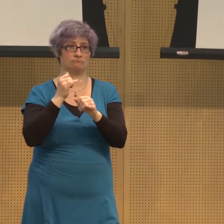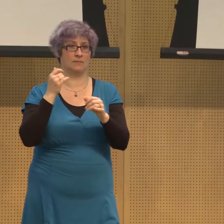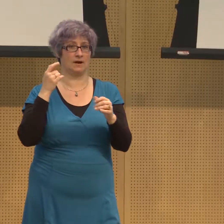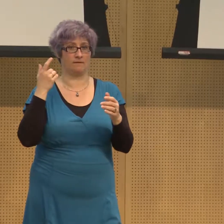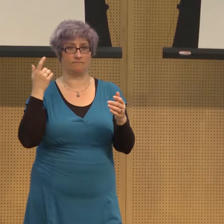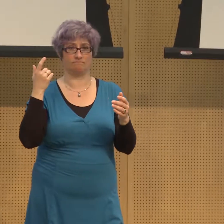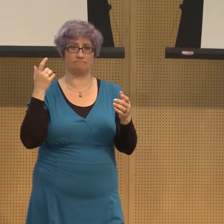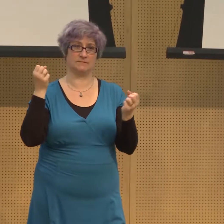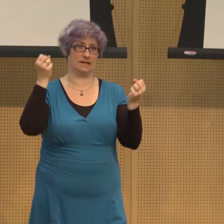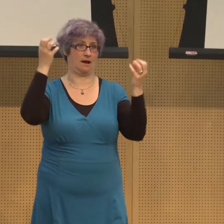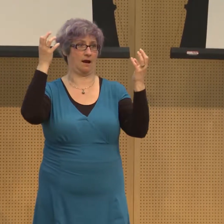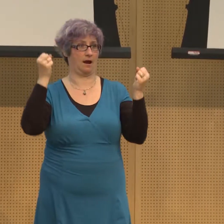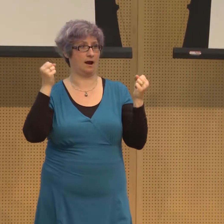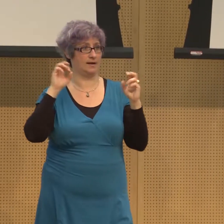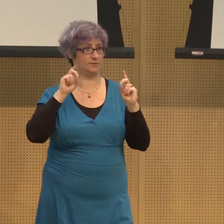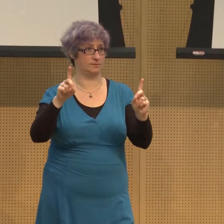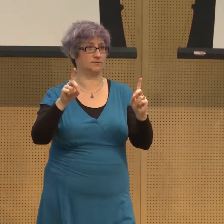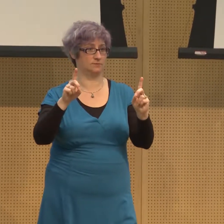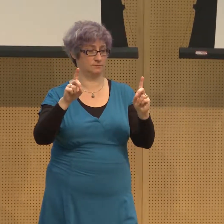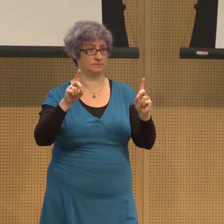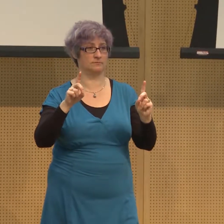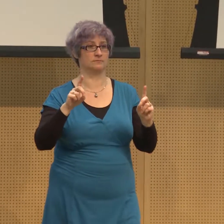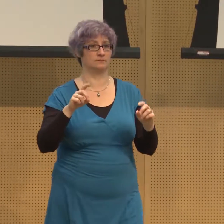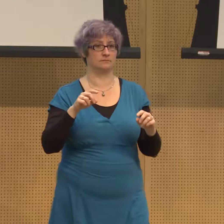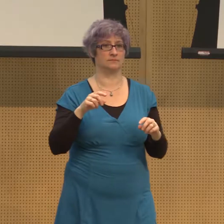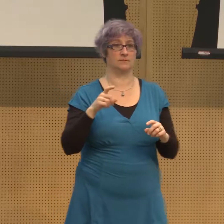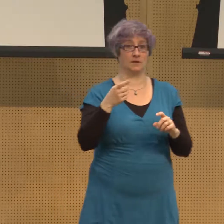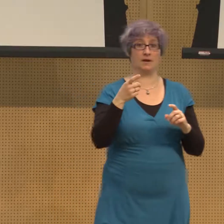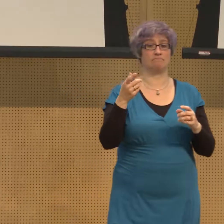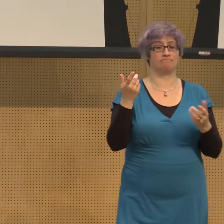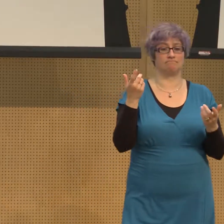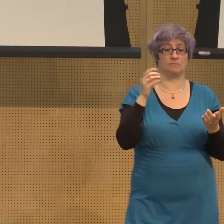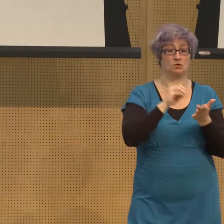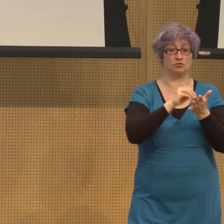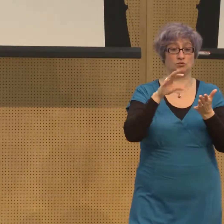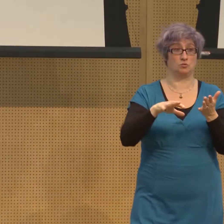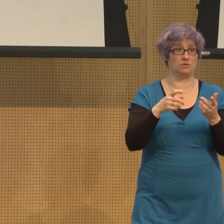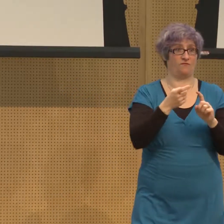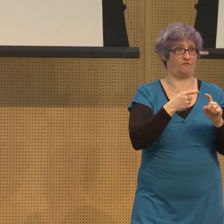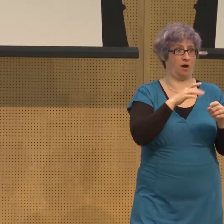that go to a deaf school, a very completely signing...